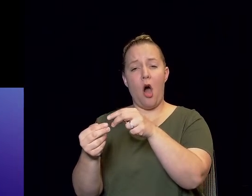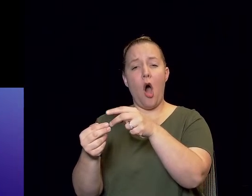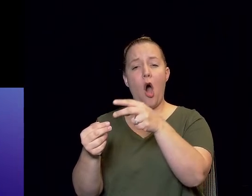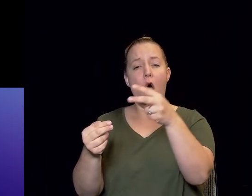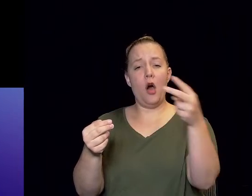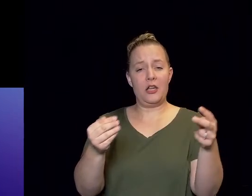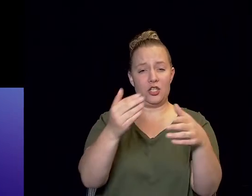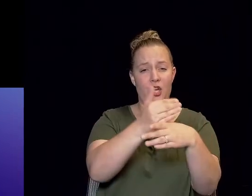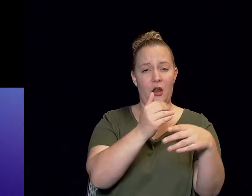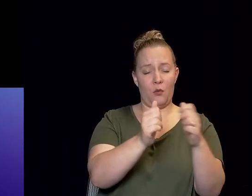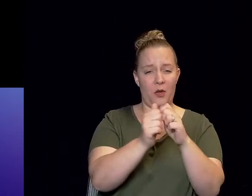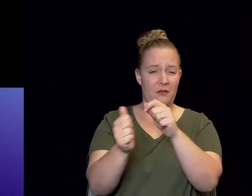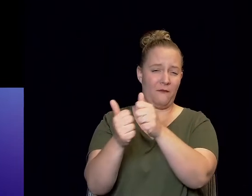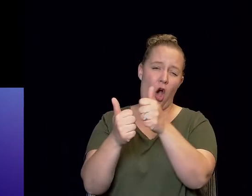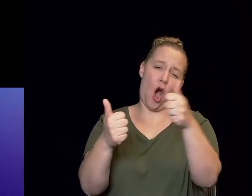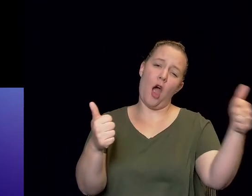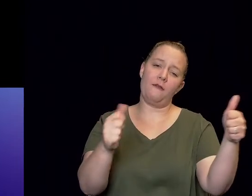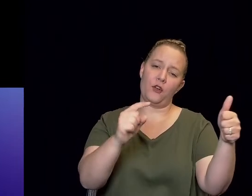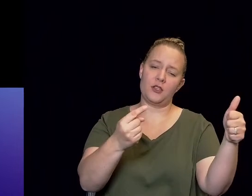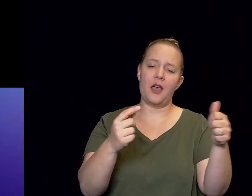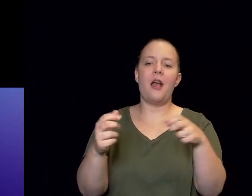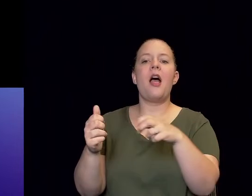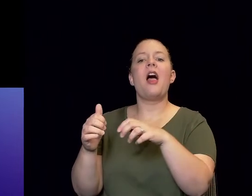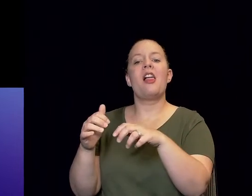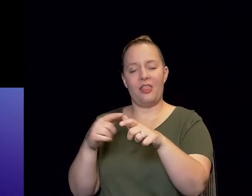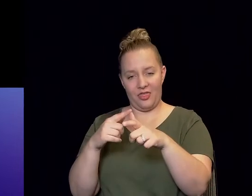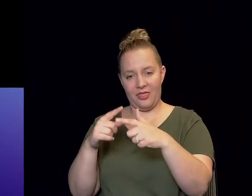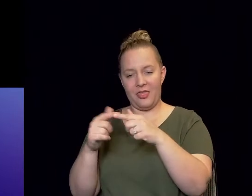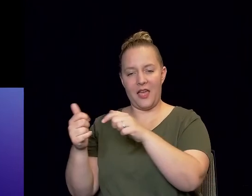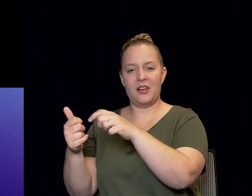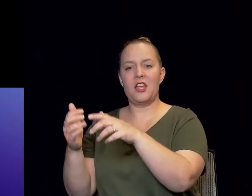Then, I'm going to take the -10 I'm going to distribute it to the far right term. So, we get